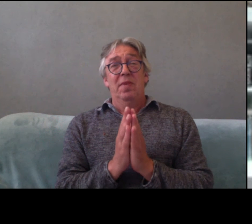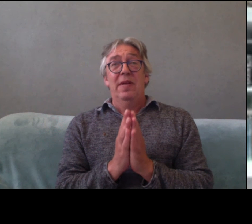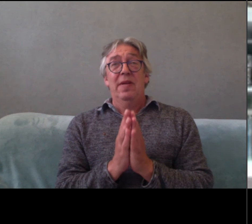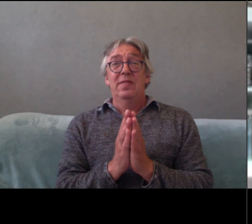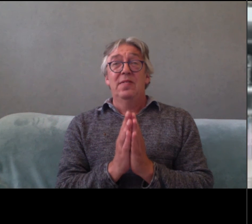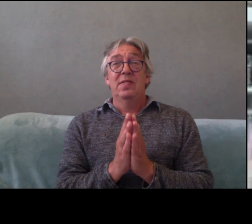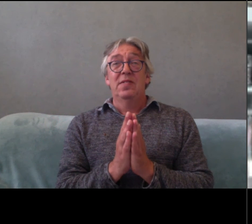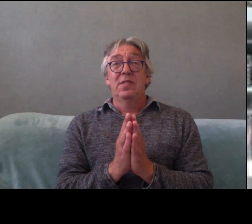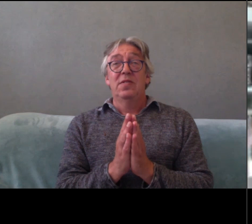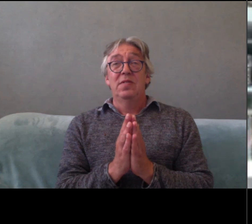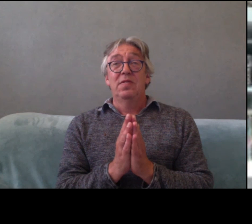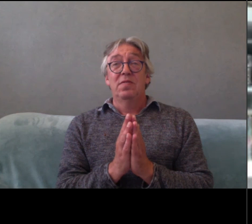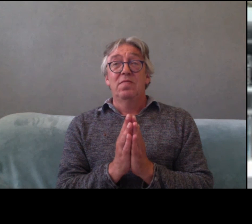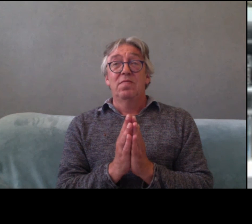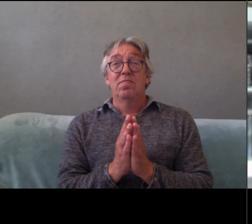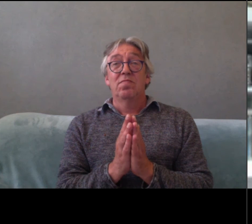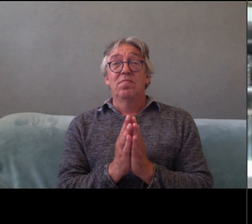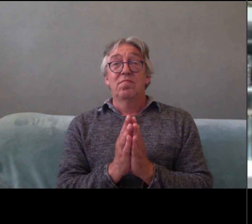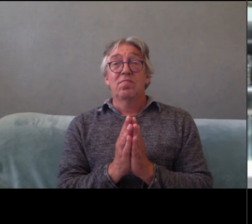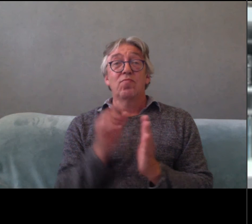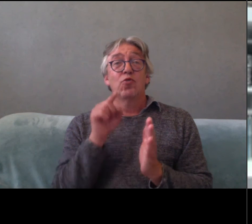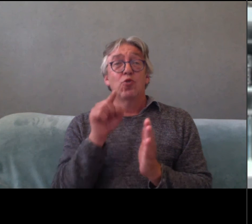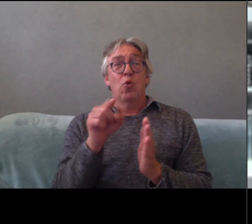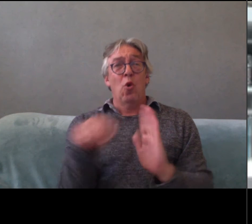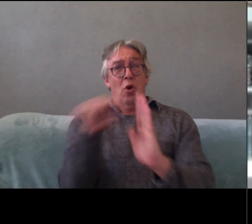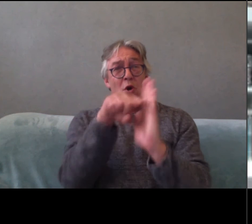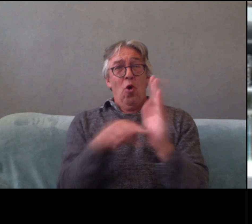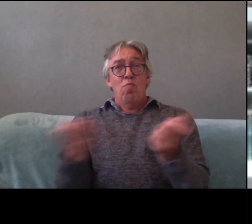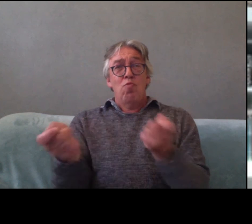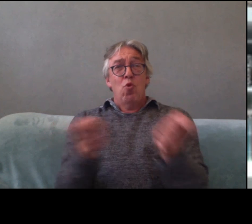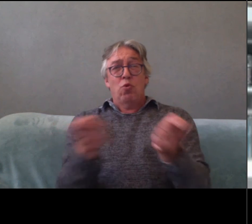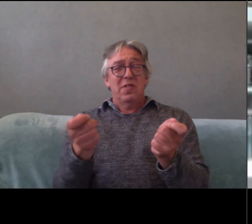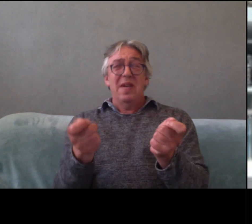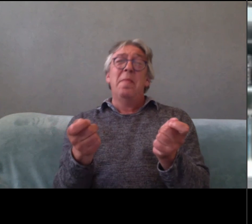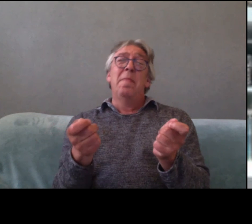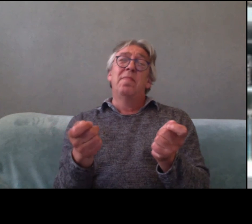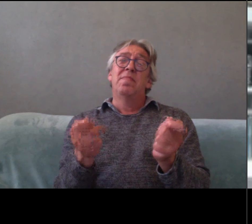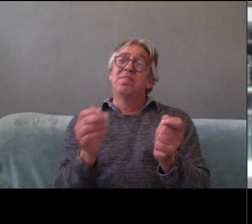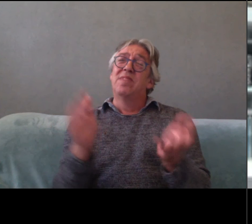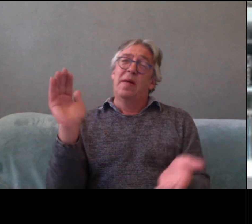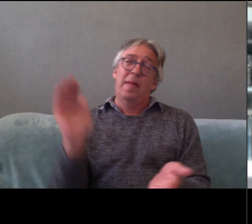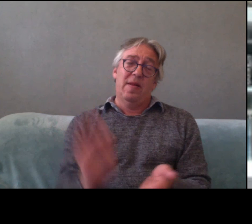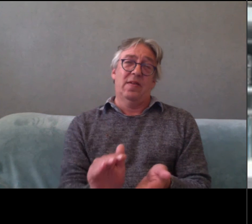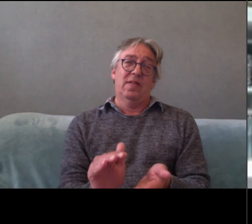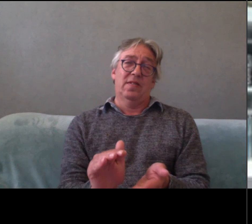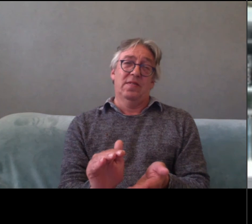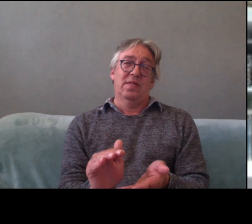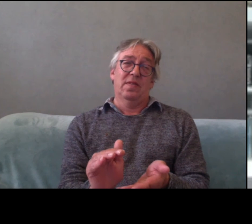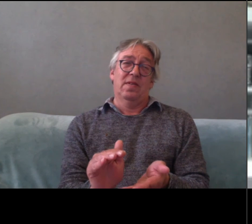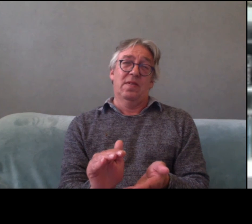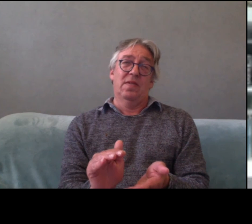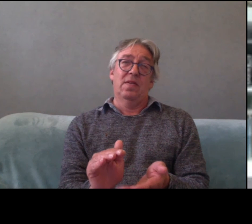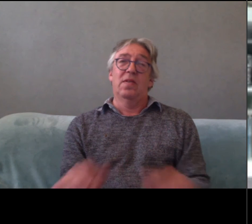For example when we have a meeting to moderate our people with disabilities